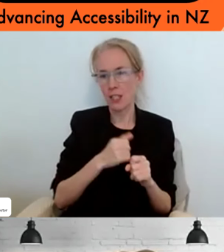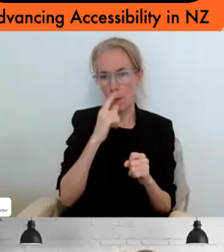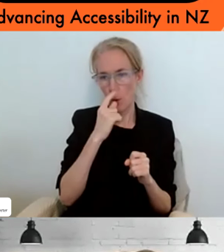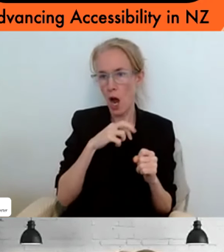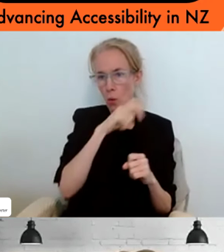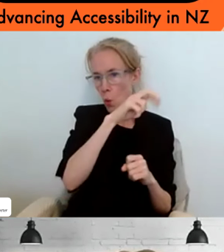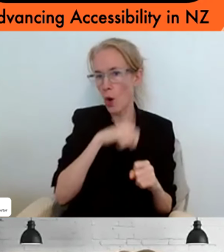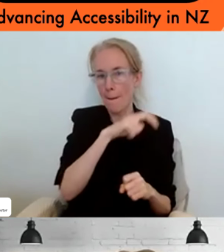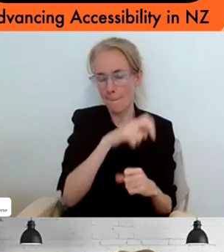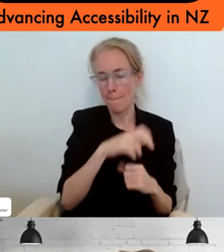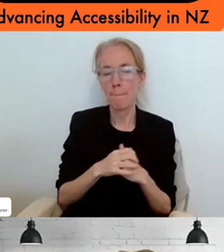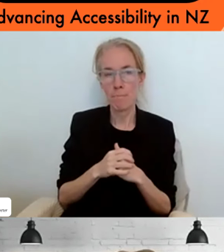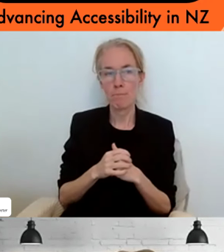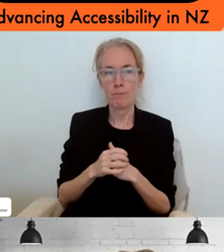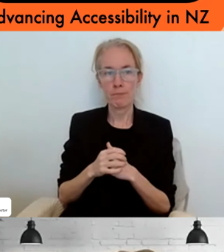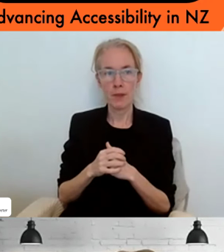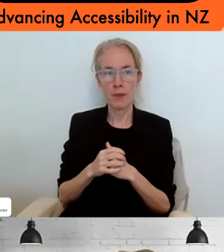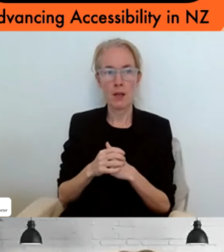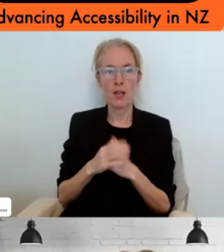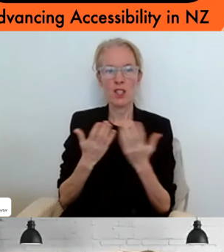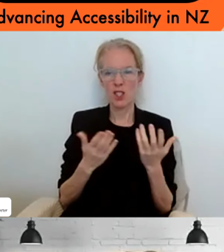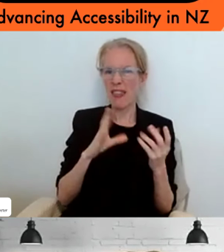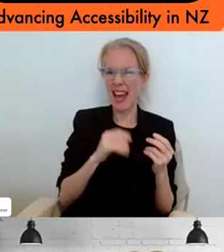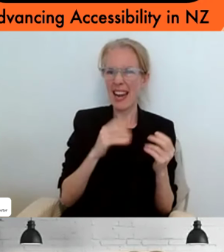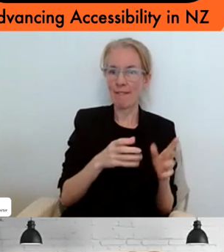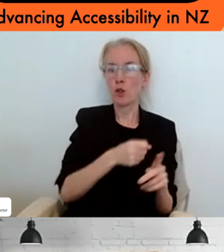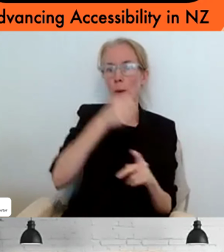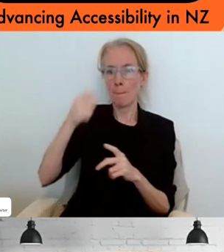Yeah, I think too, look one of the other roadblocks out there